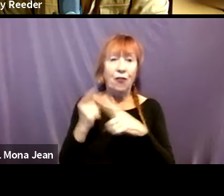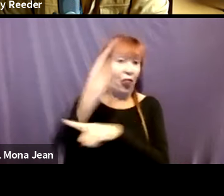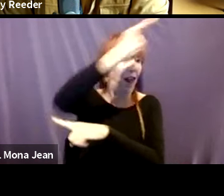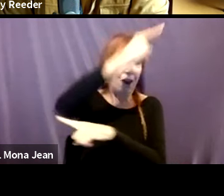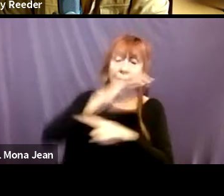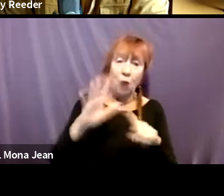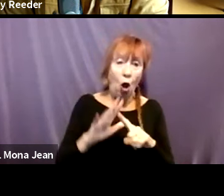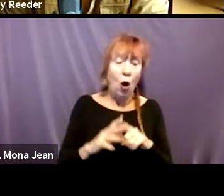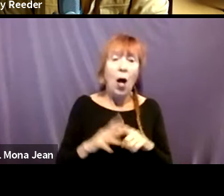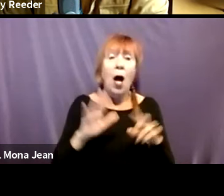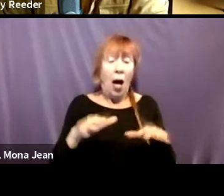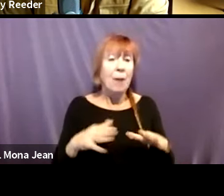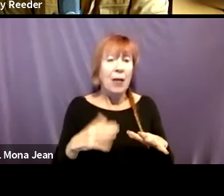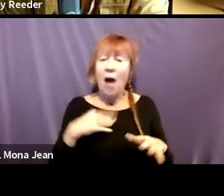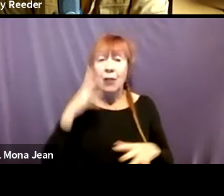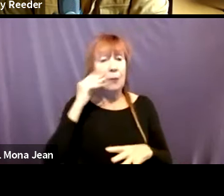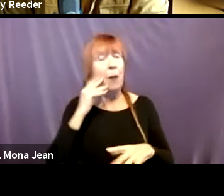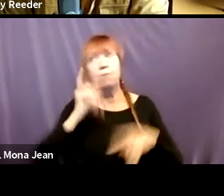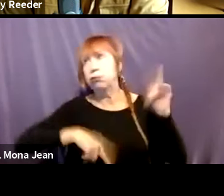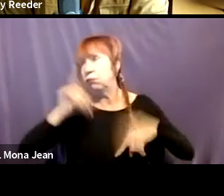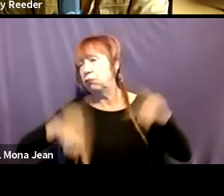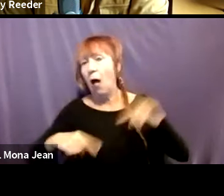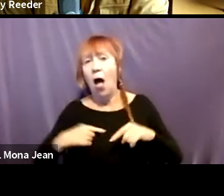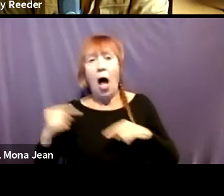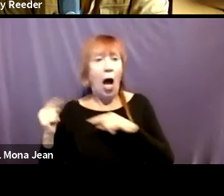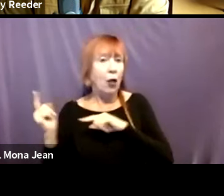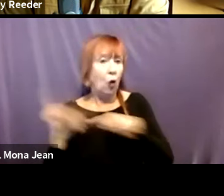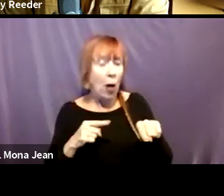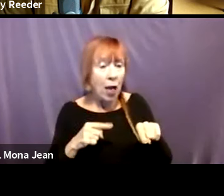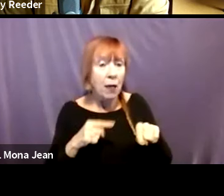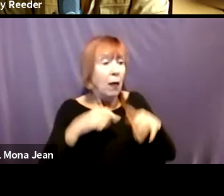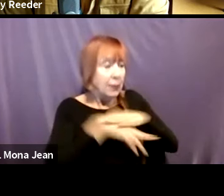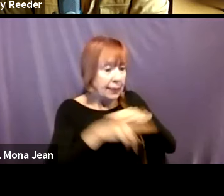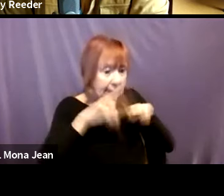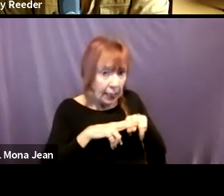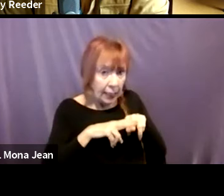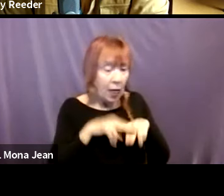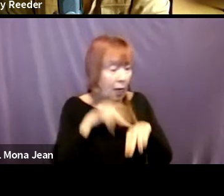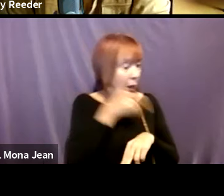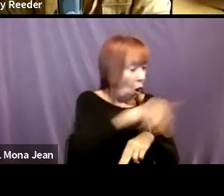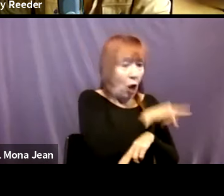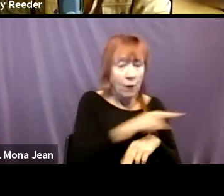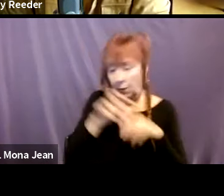which was horrible, 'cause I couldn't-- (Amani chuckling) They never looked up one time. Yeah.